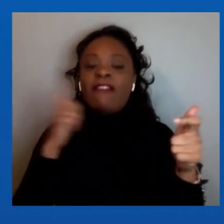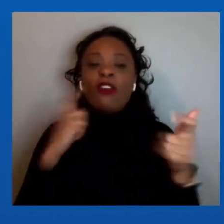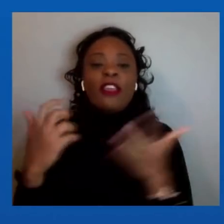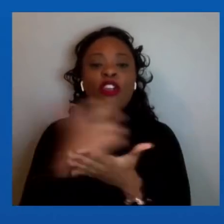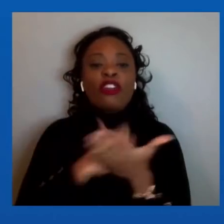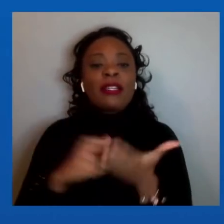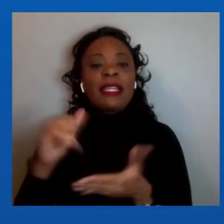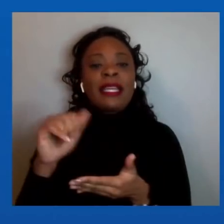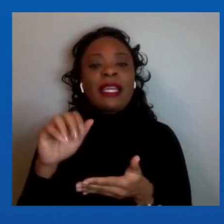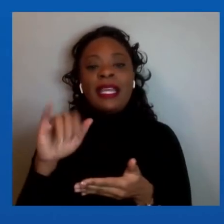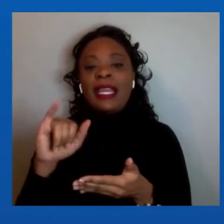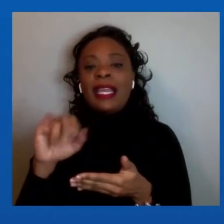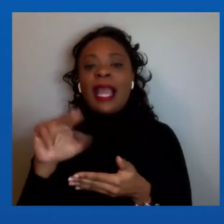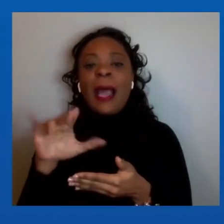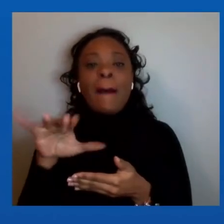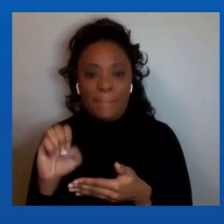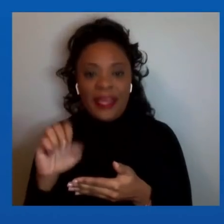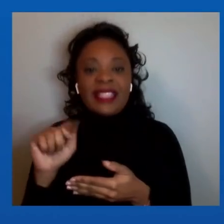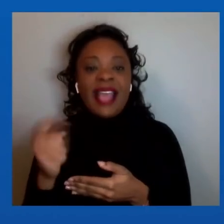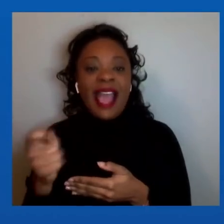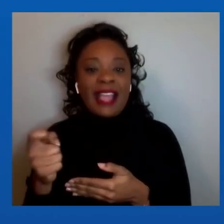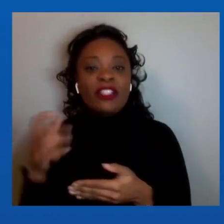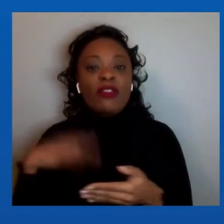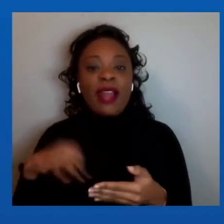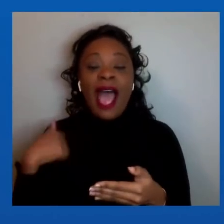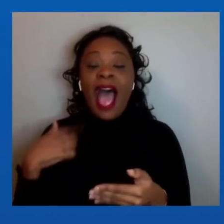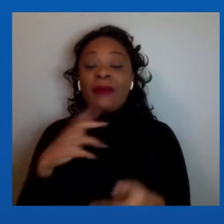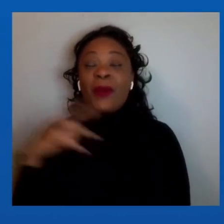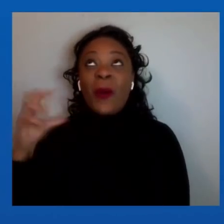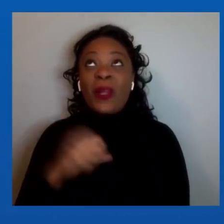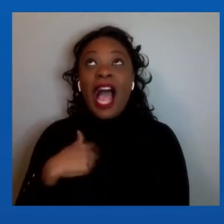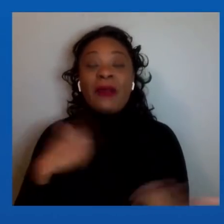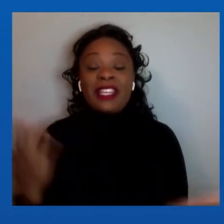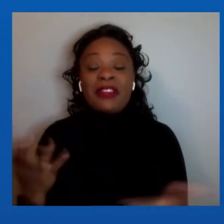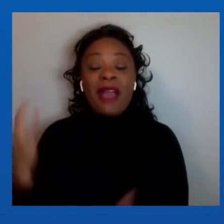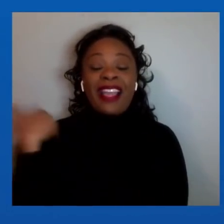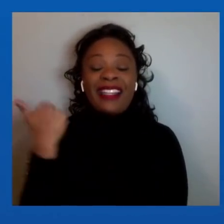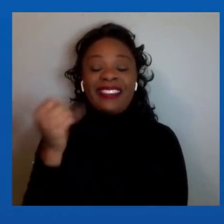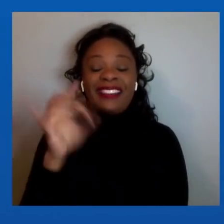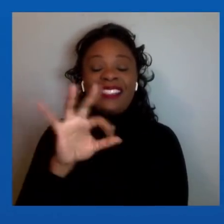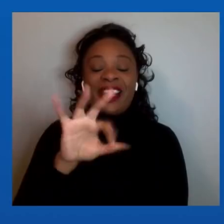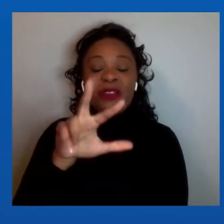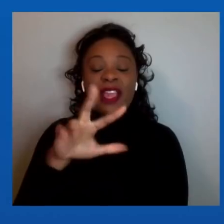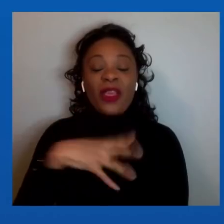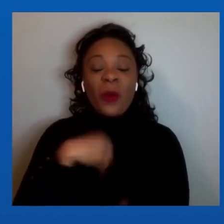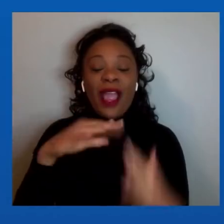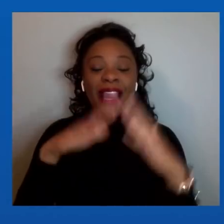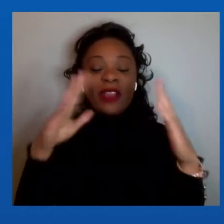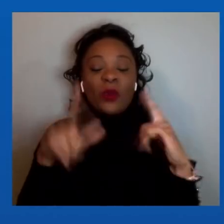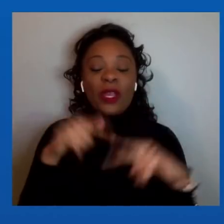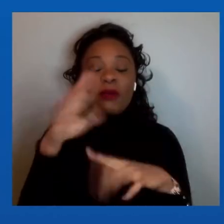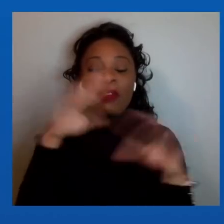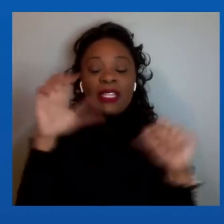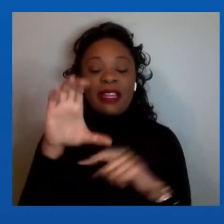Now I am so old that I was here in 1993 at the White House when President Clinton created the first credit